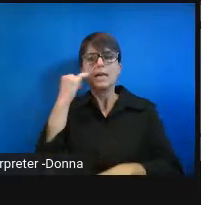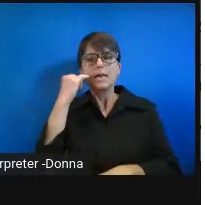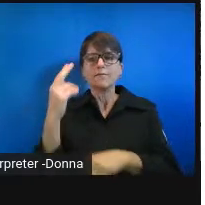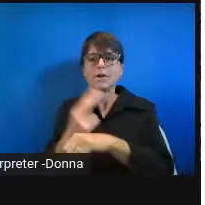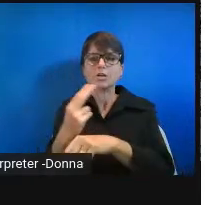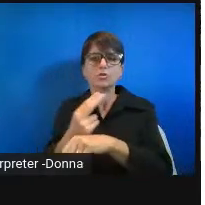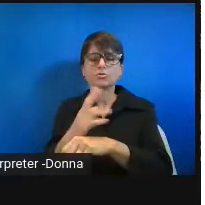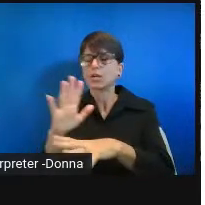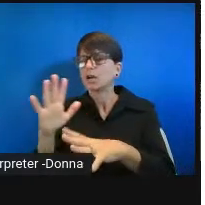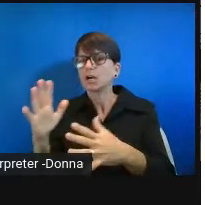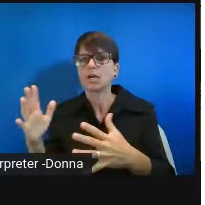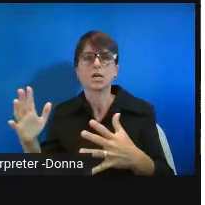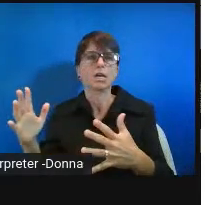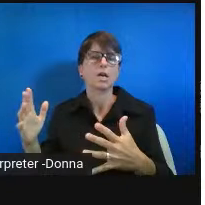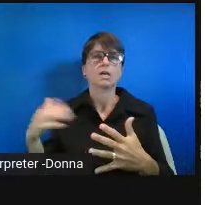time in case a user encounters problems .